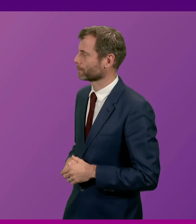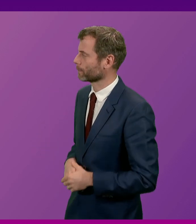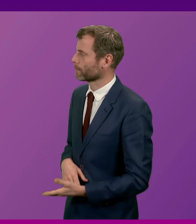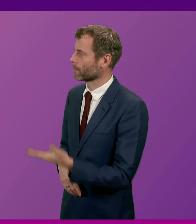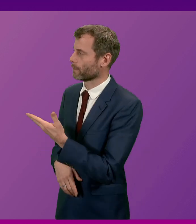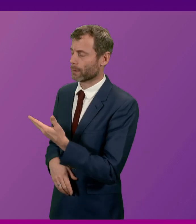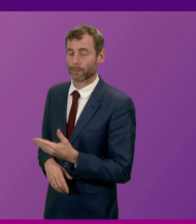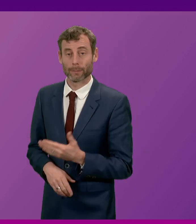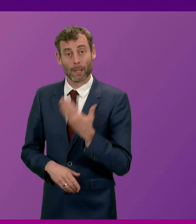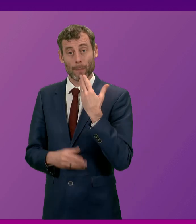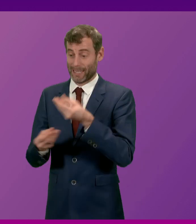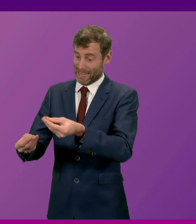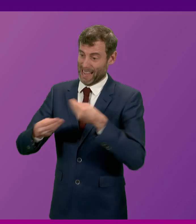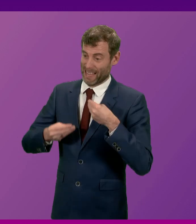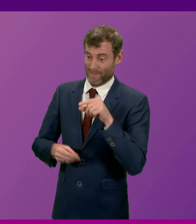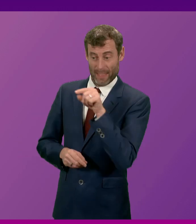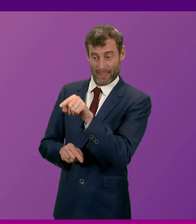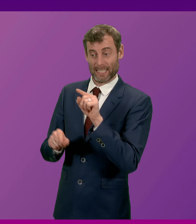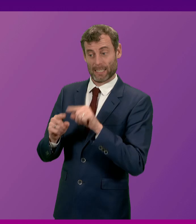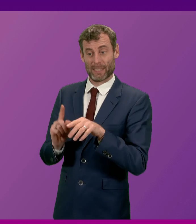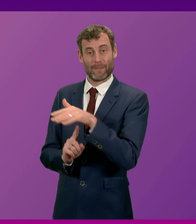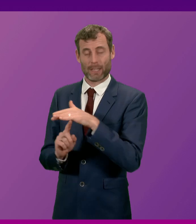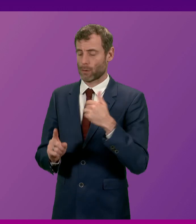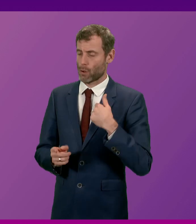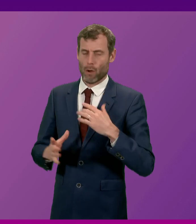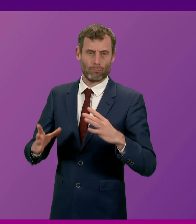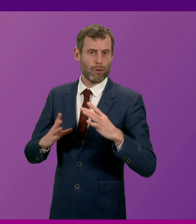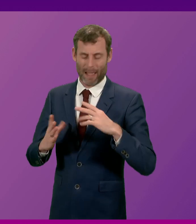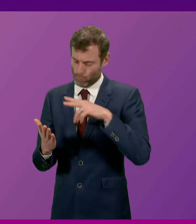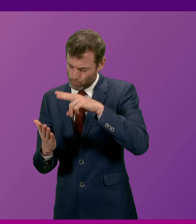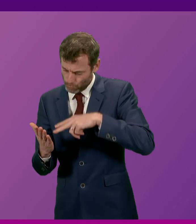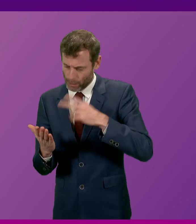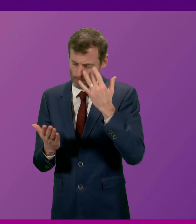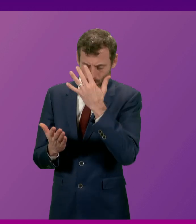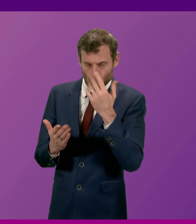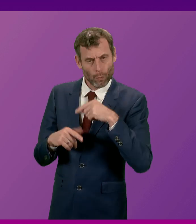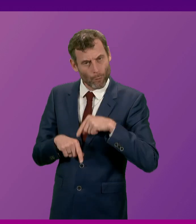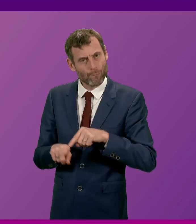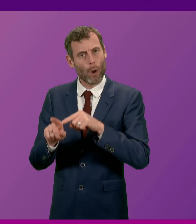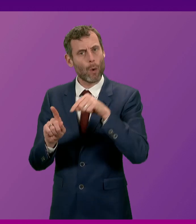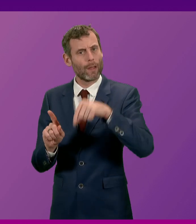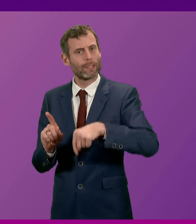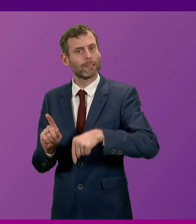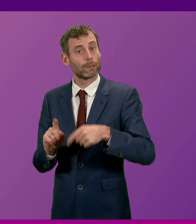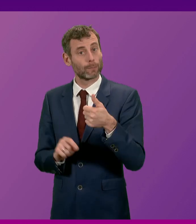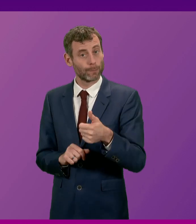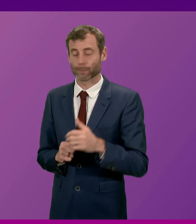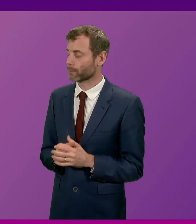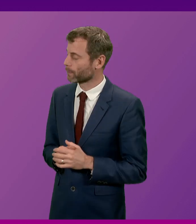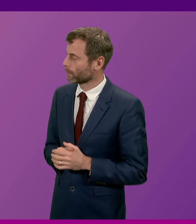If Mr Carson drops me the details of his constituent’s situation, I will be happy to look into that and see what we can do to assist him. Mr